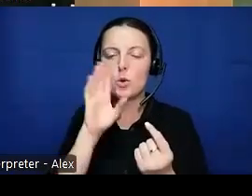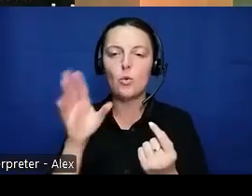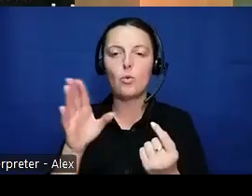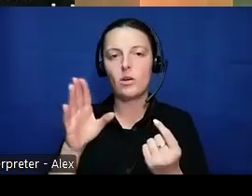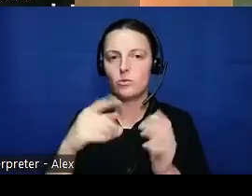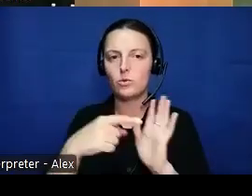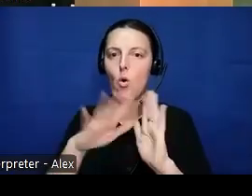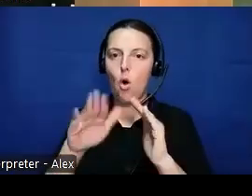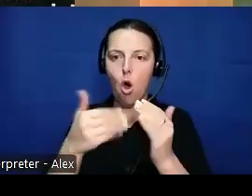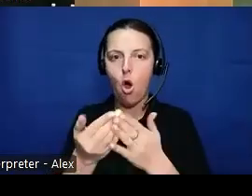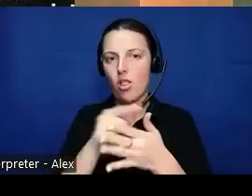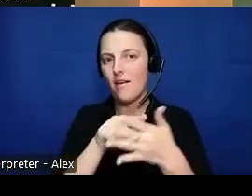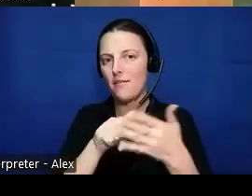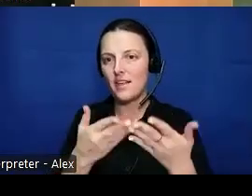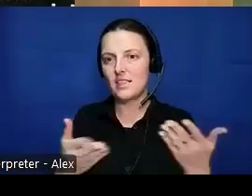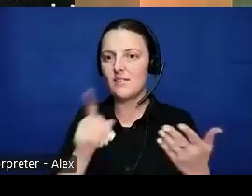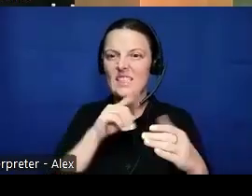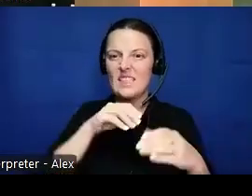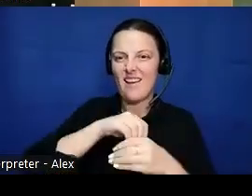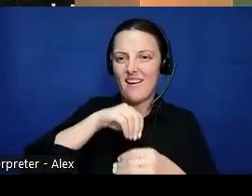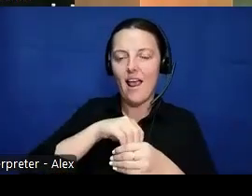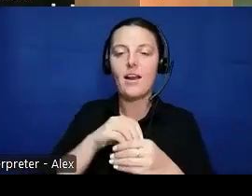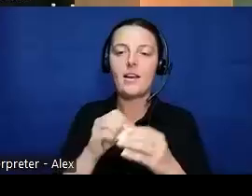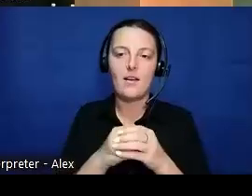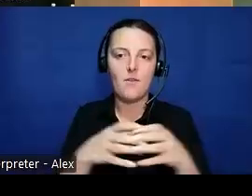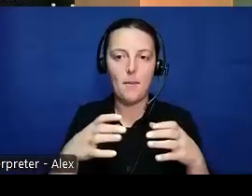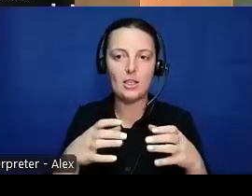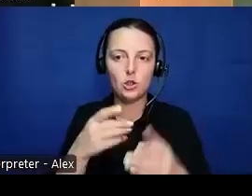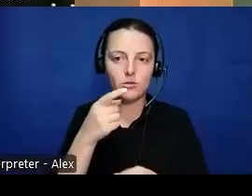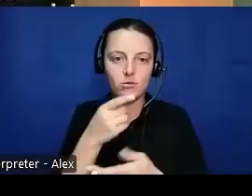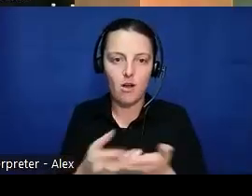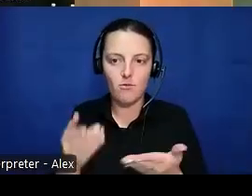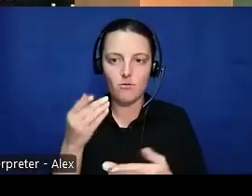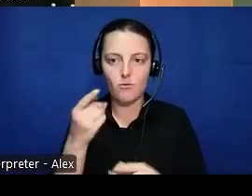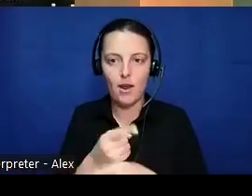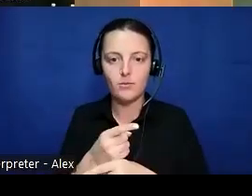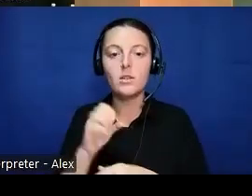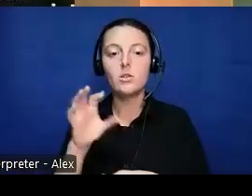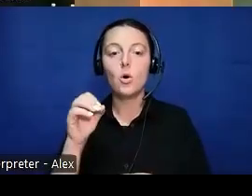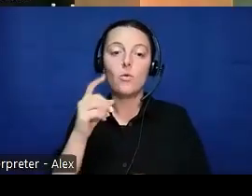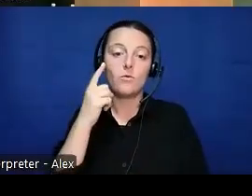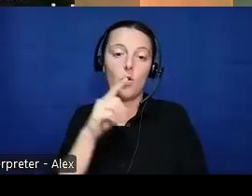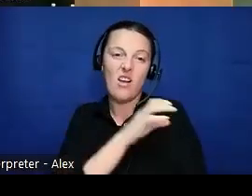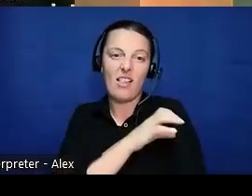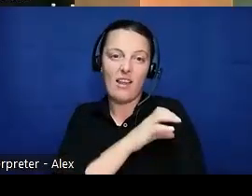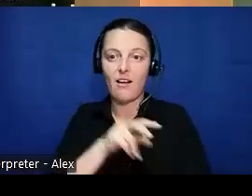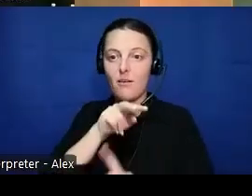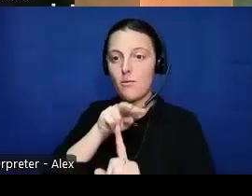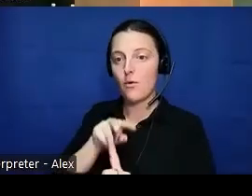stuff. Okay. And clinically or phenotypically you've got over here anhidonia psycho motor